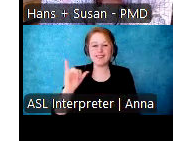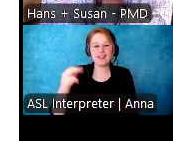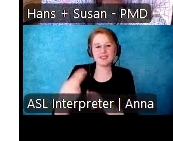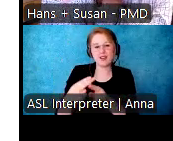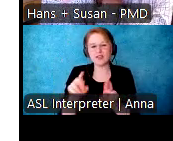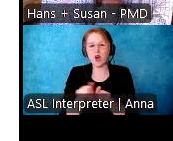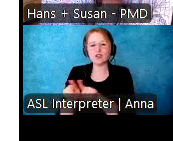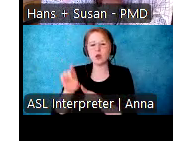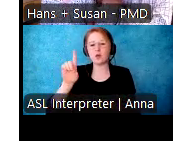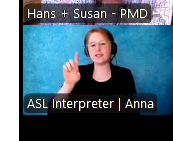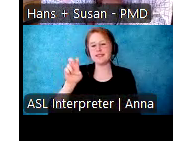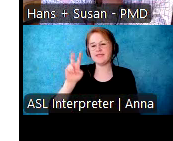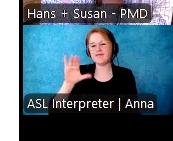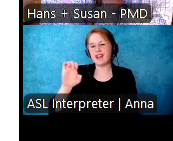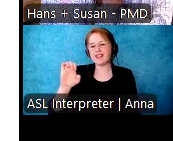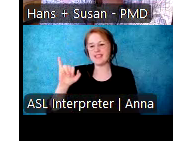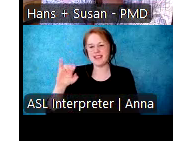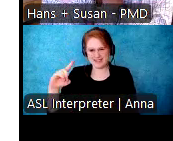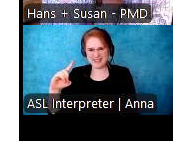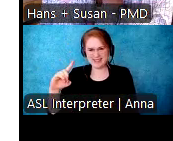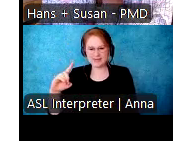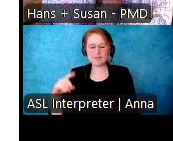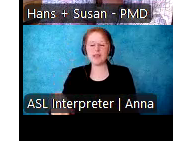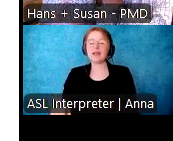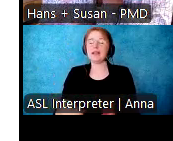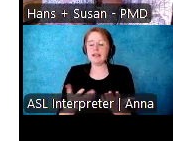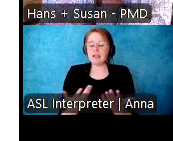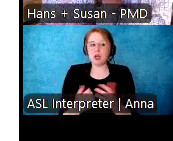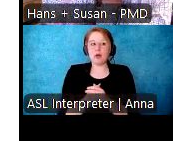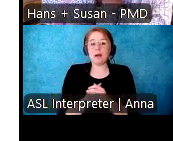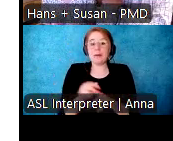And it is a way to reach people in certain geographic zones